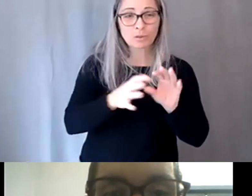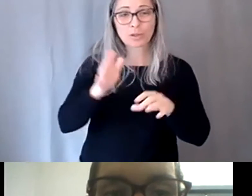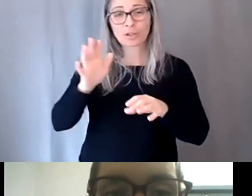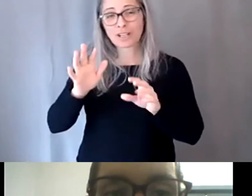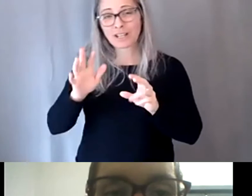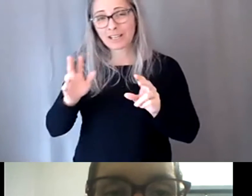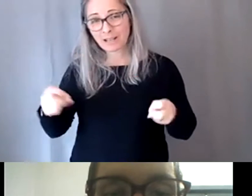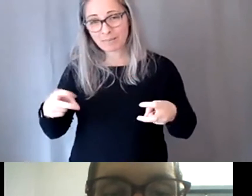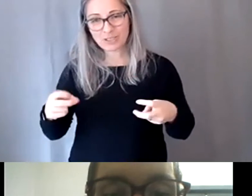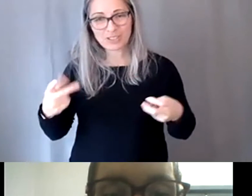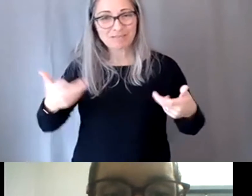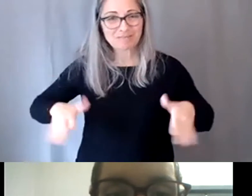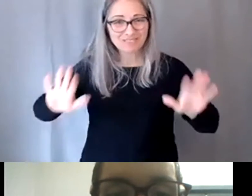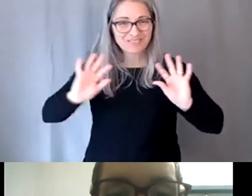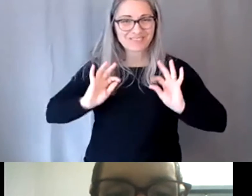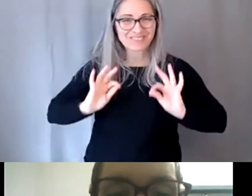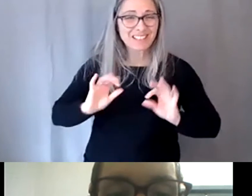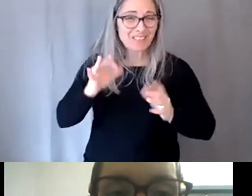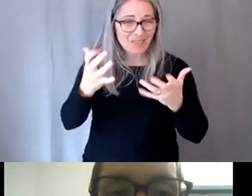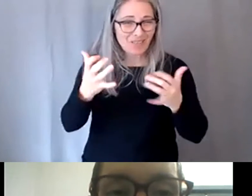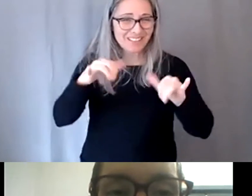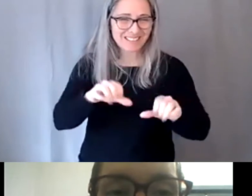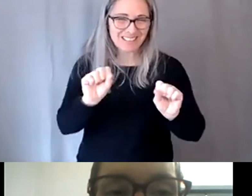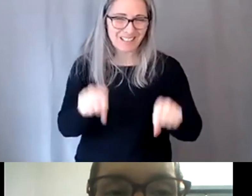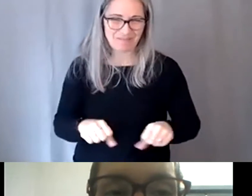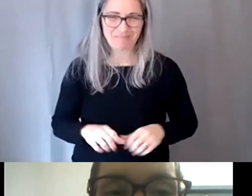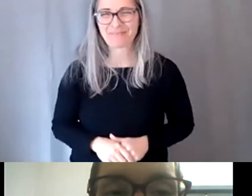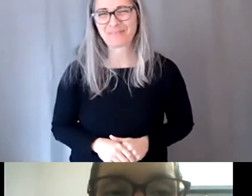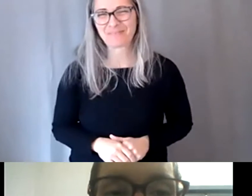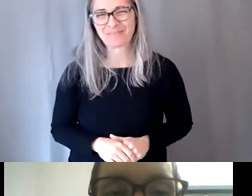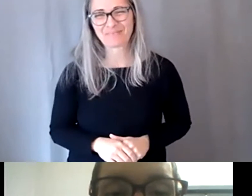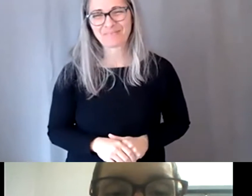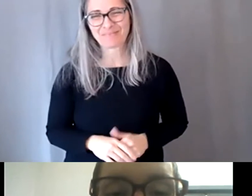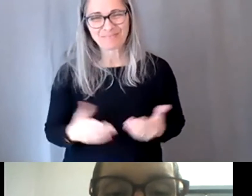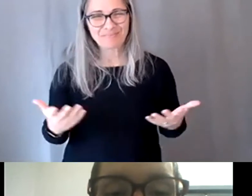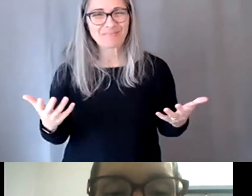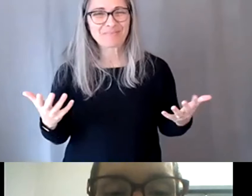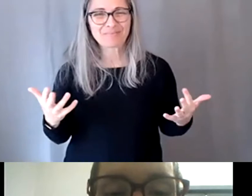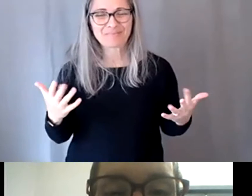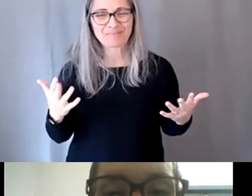off duty but if some people want to